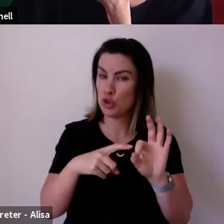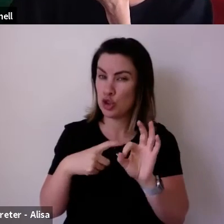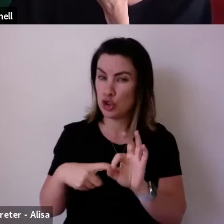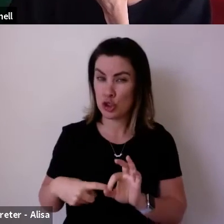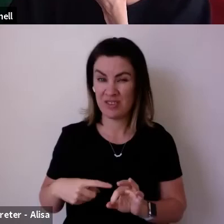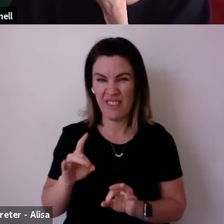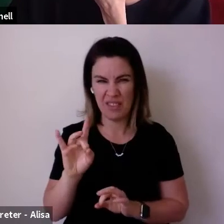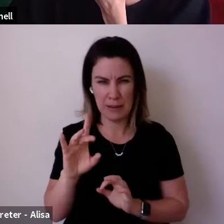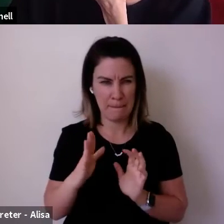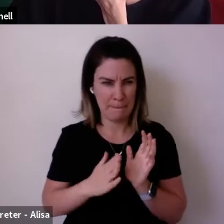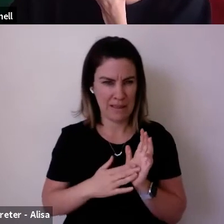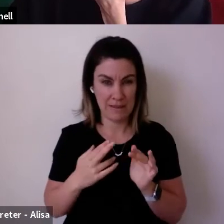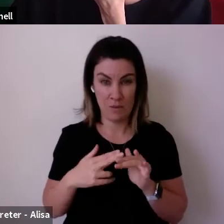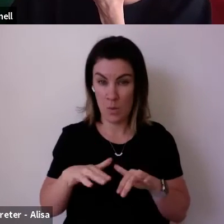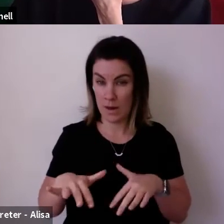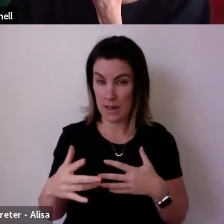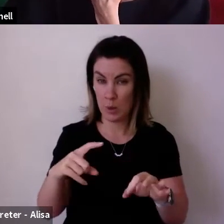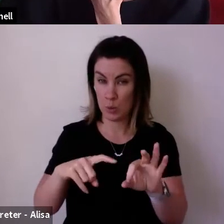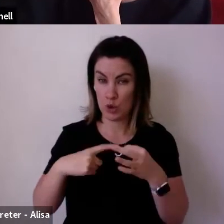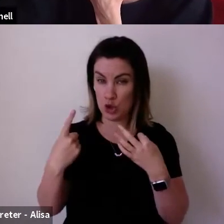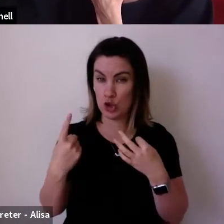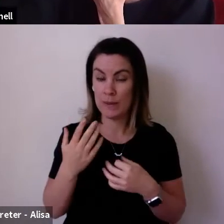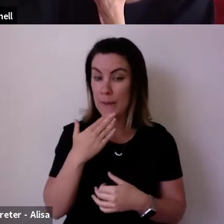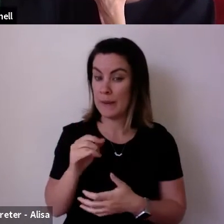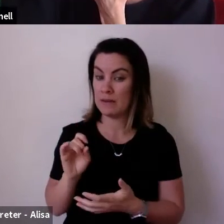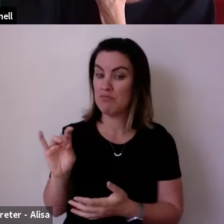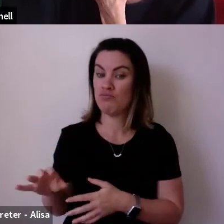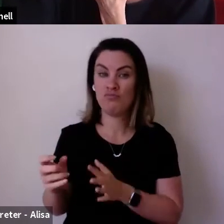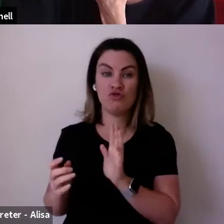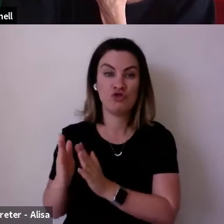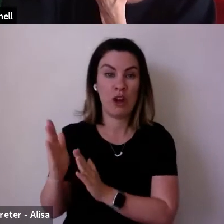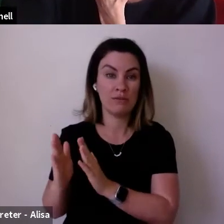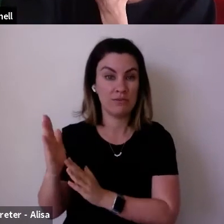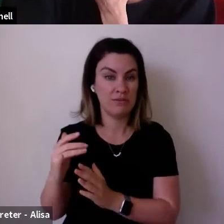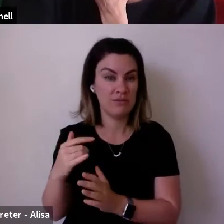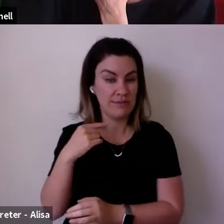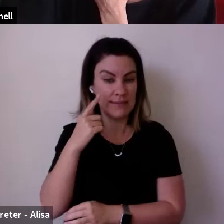Please feel free to add these into the chat. And see there are a few already.